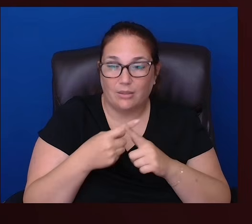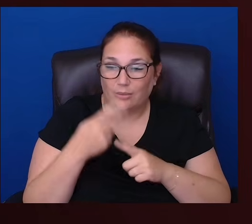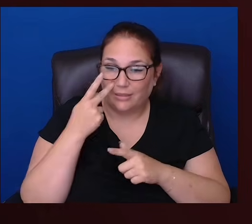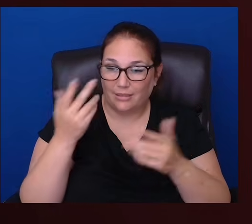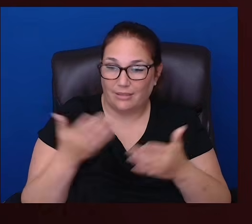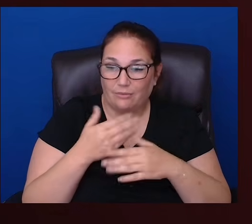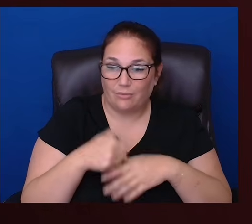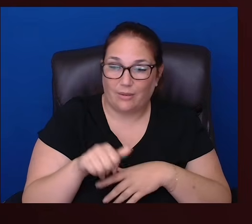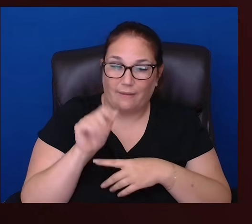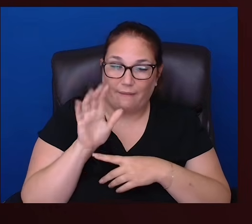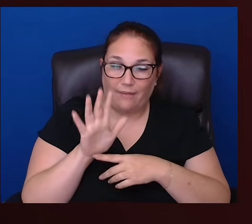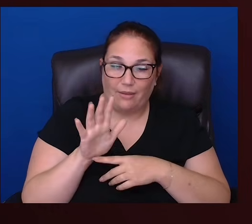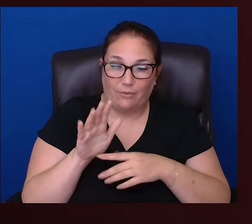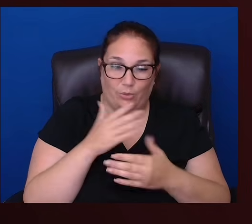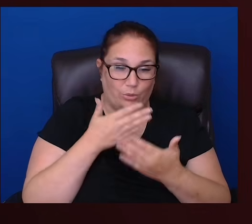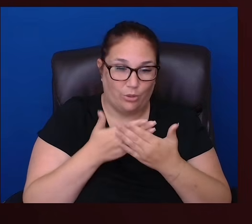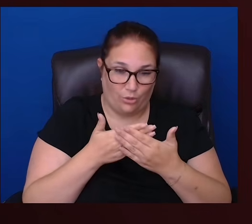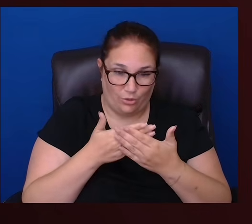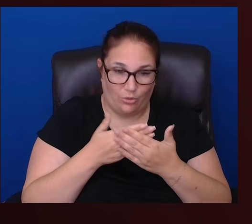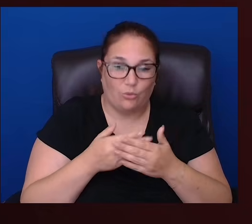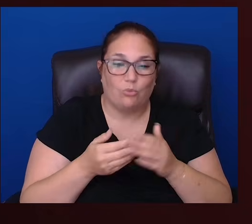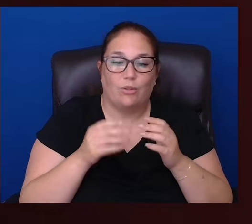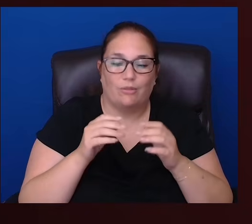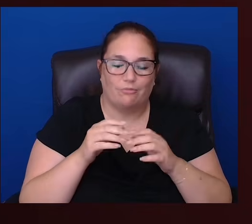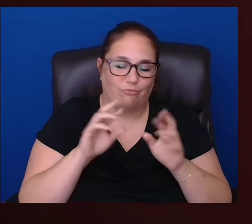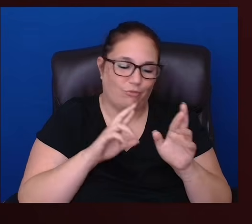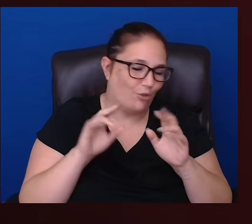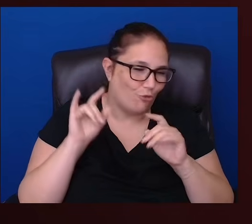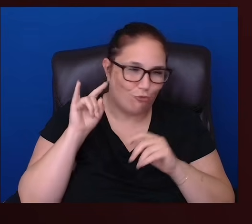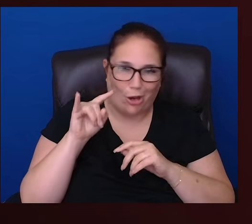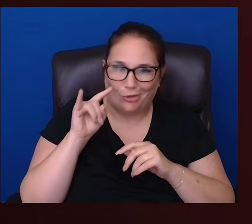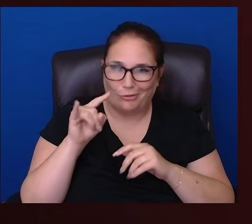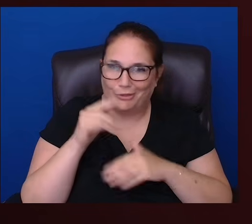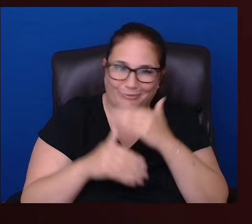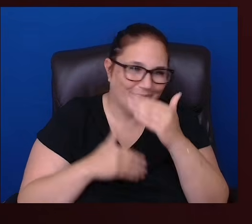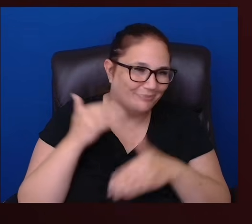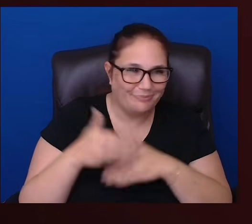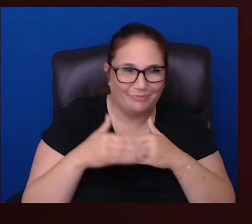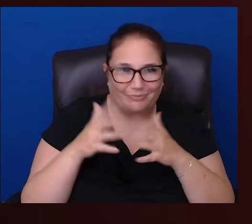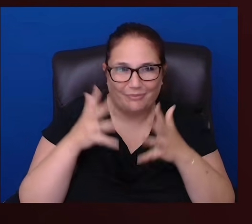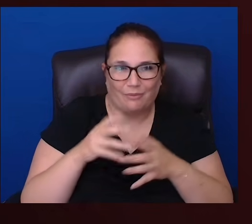we're doing good, we're going to rock and roll. So, I'm going to leave this screen up for a second for you because